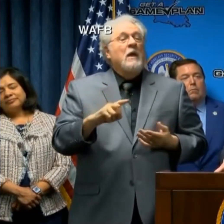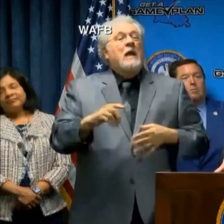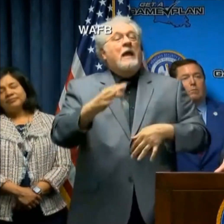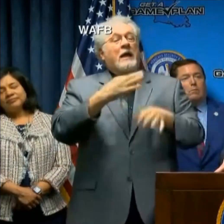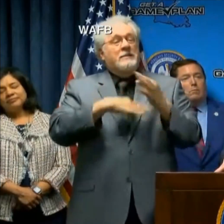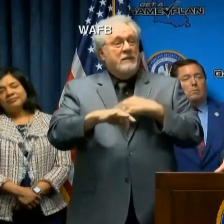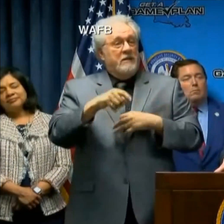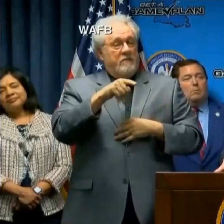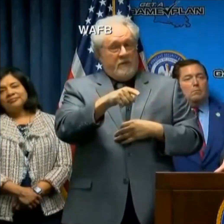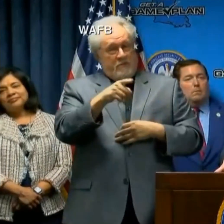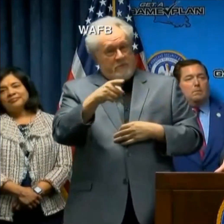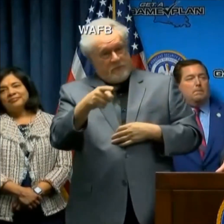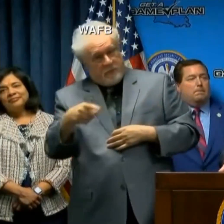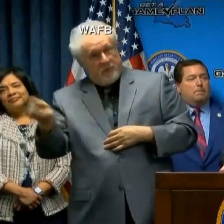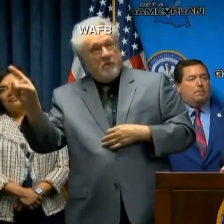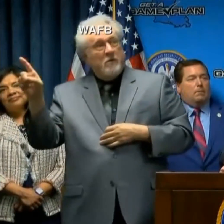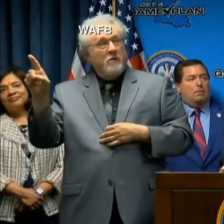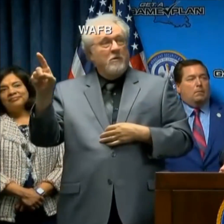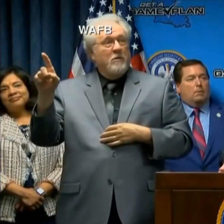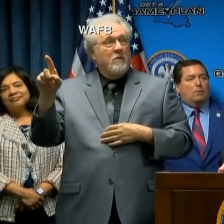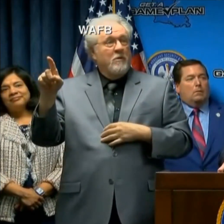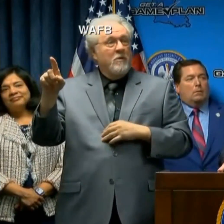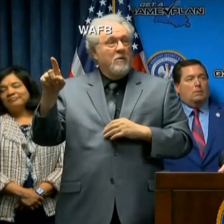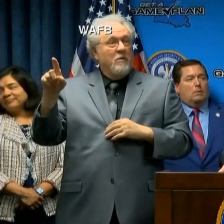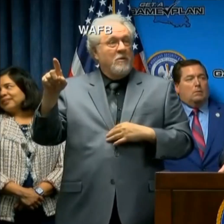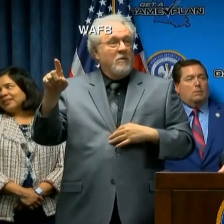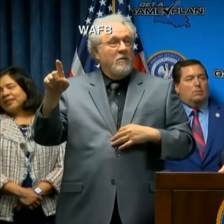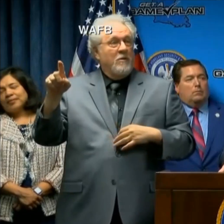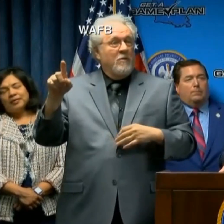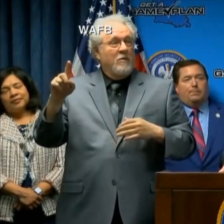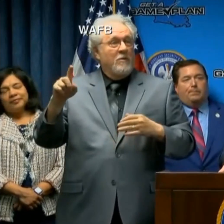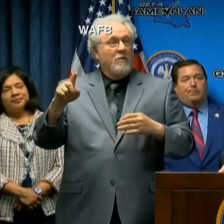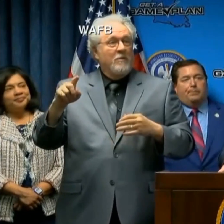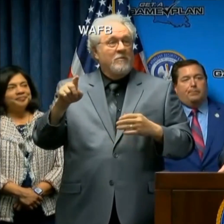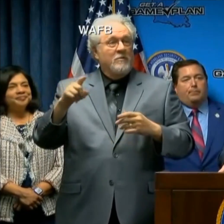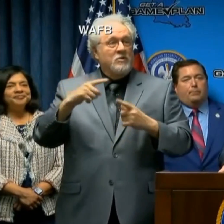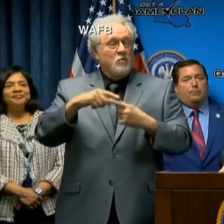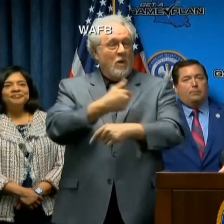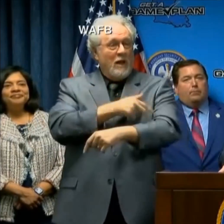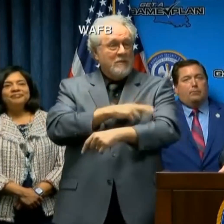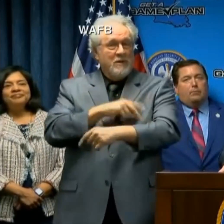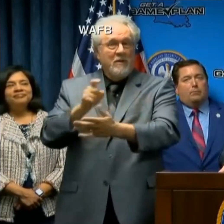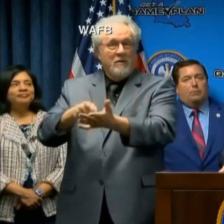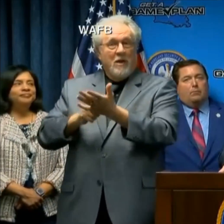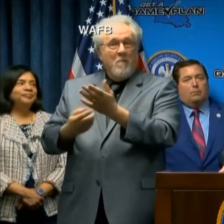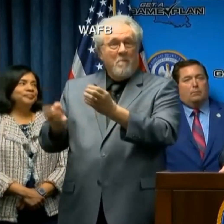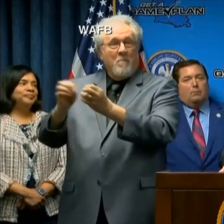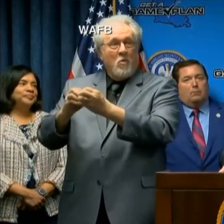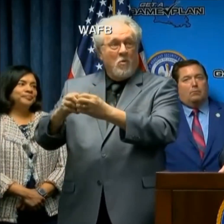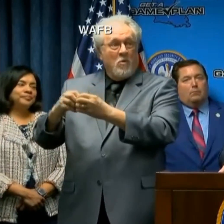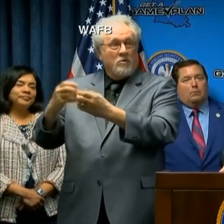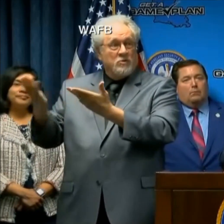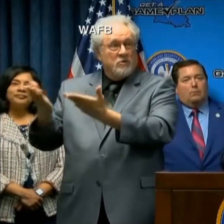have those individuals placing a another demand on our healthcare providers it is